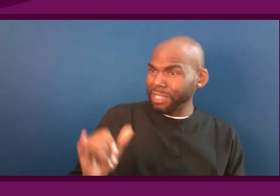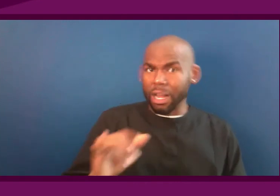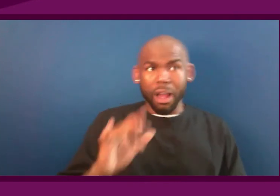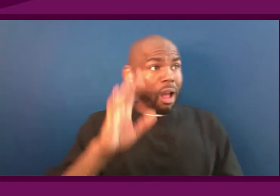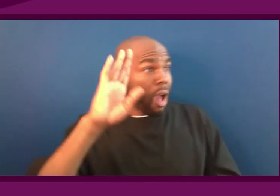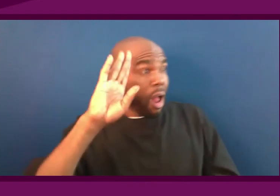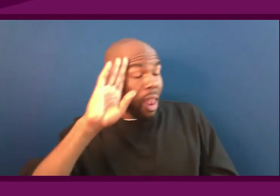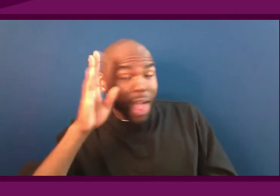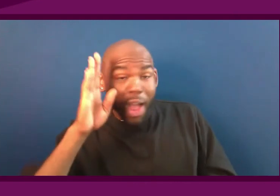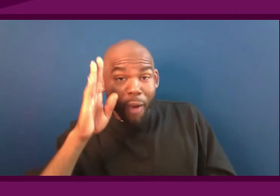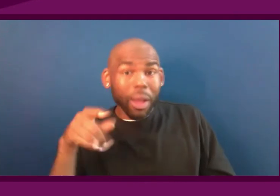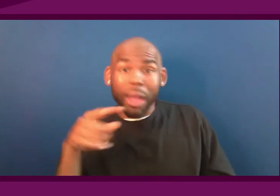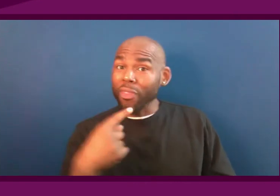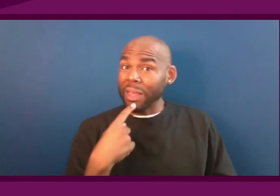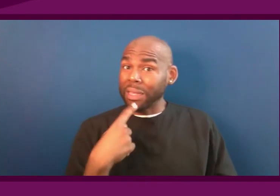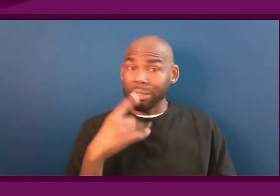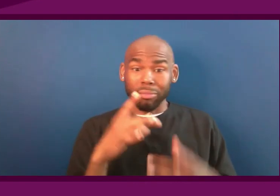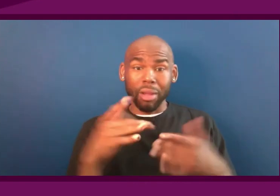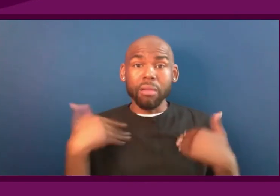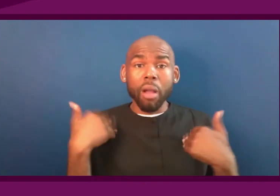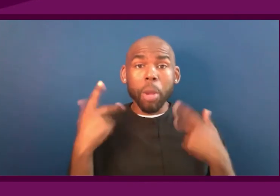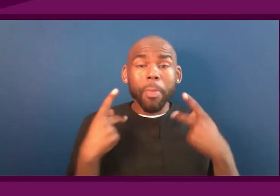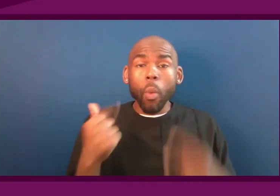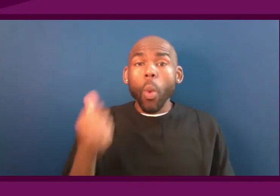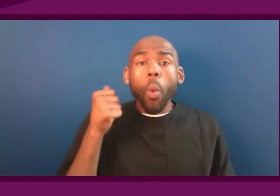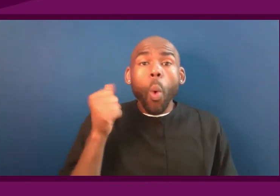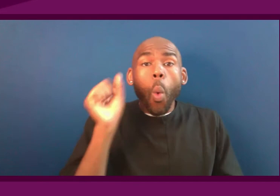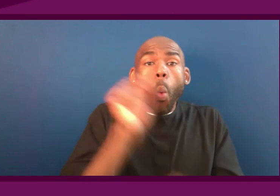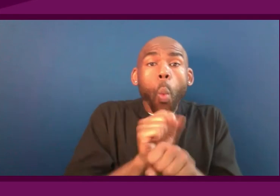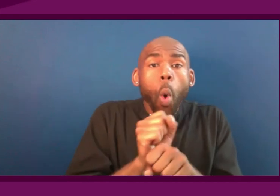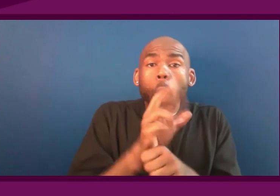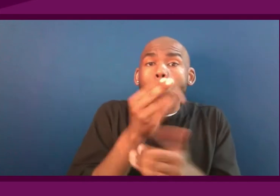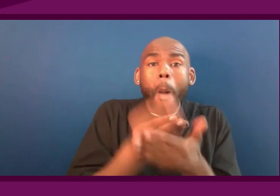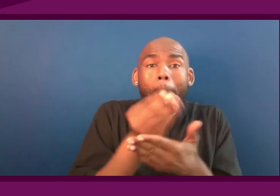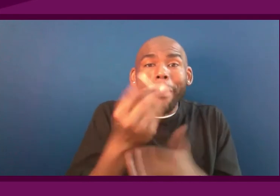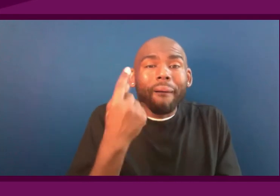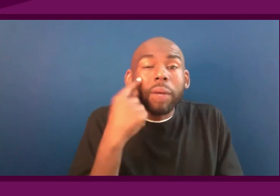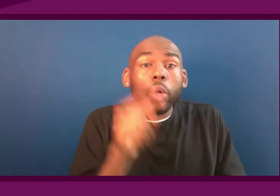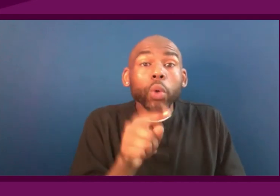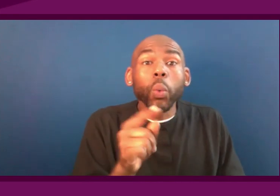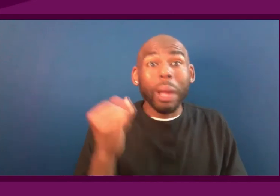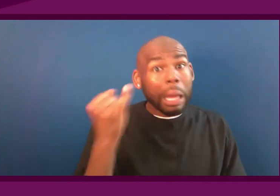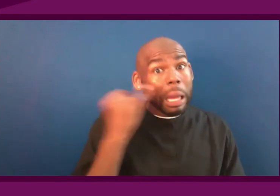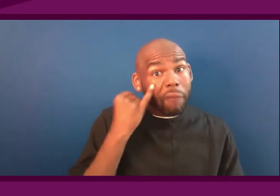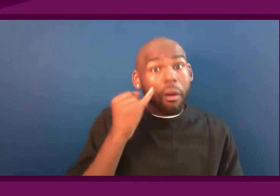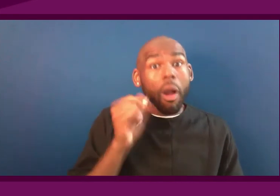people with disabilities and other diverse groups. So some governments and corporations,